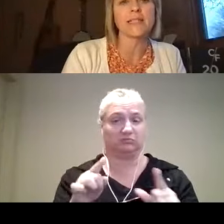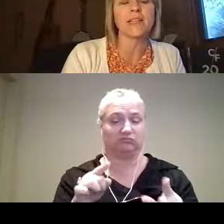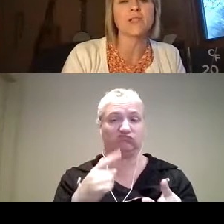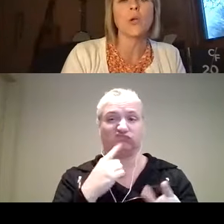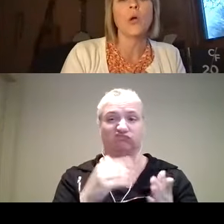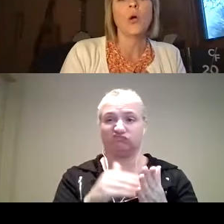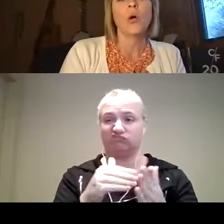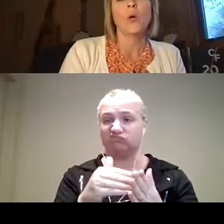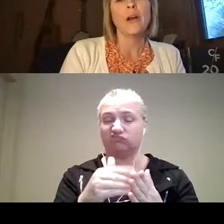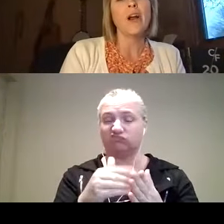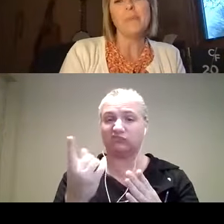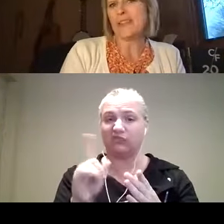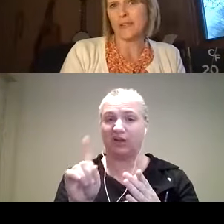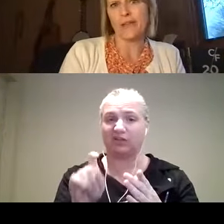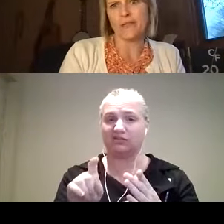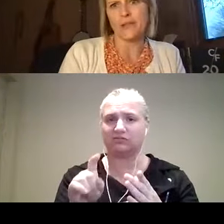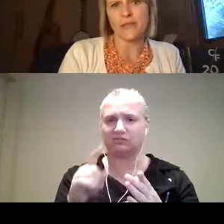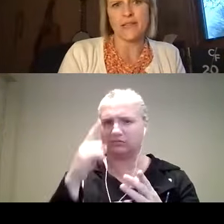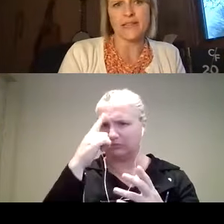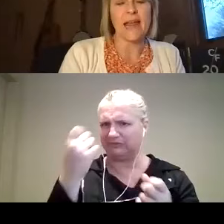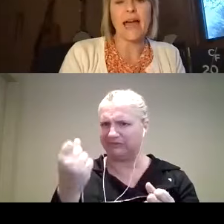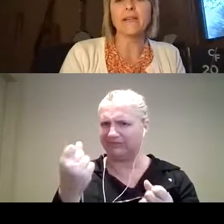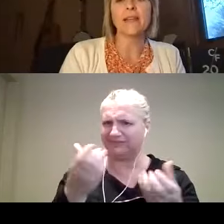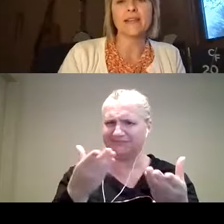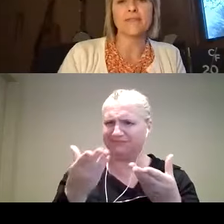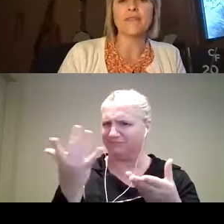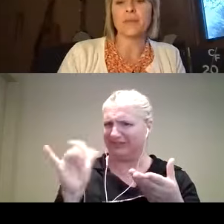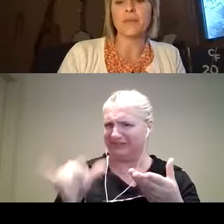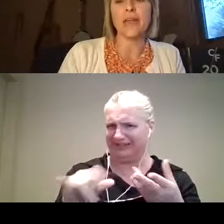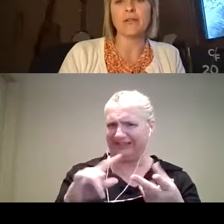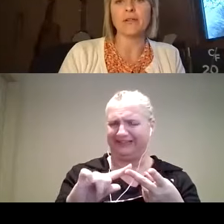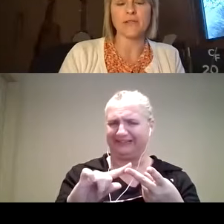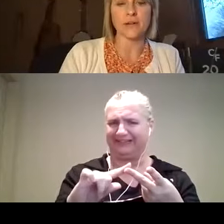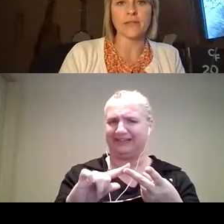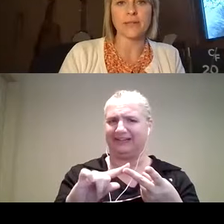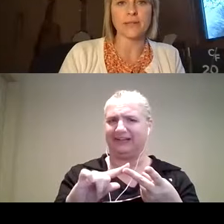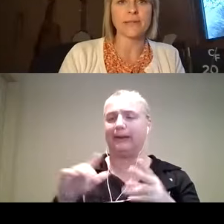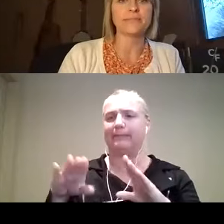is what are mental health services and how do they differ from behavioral services?